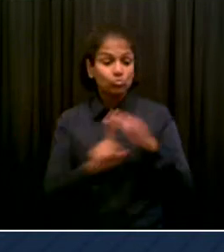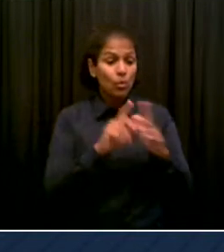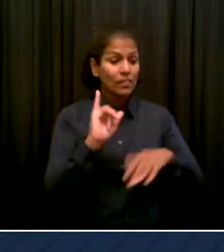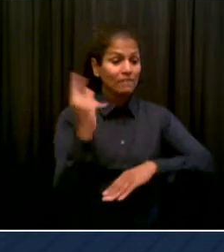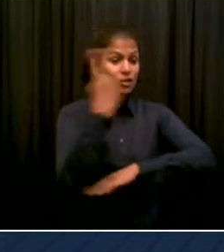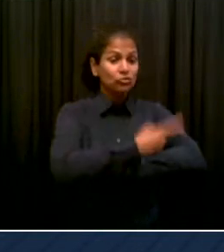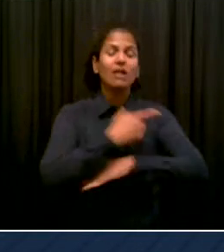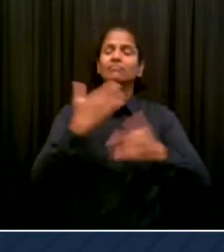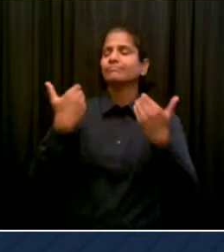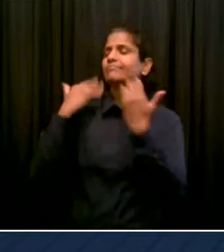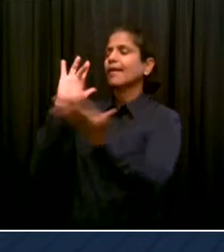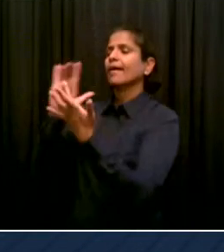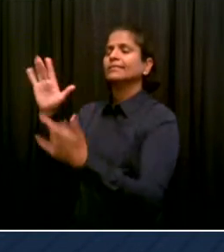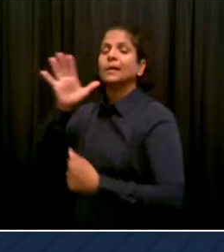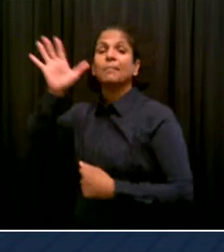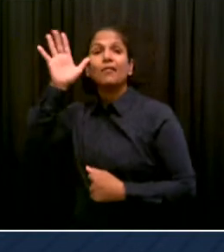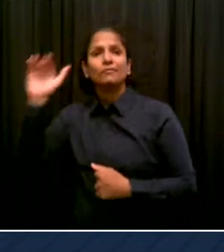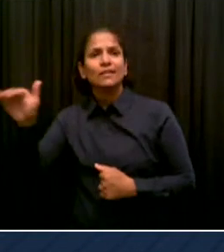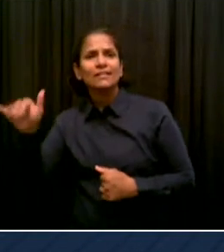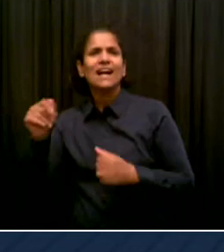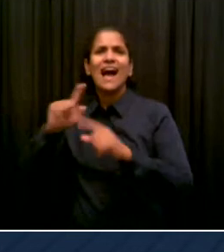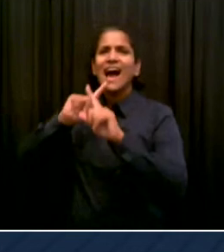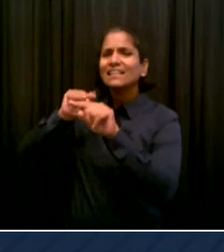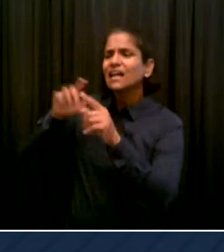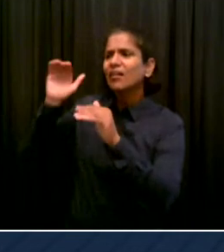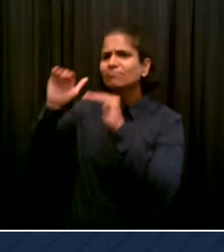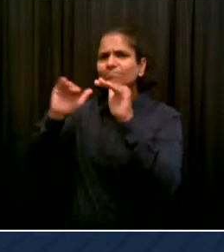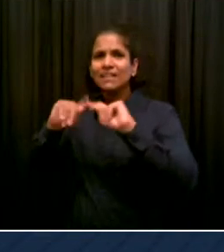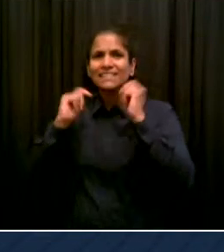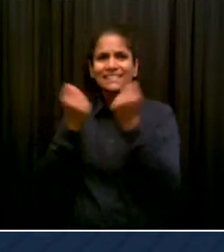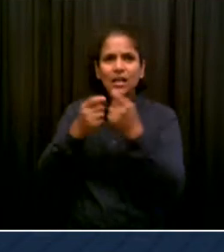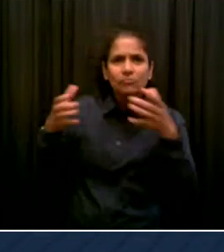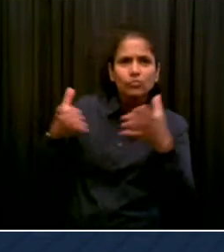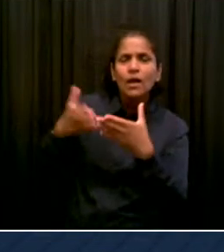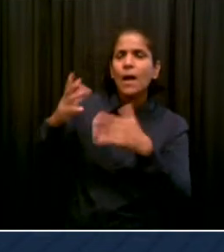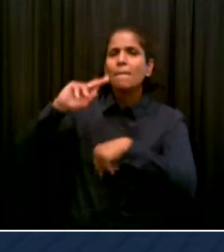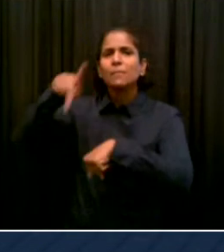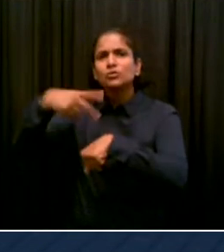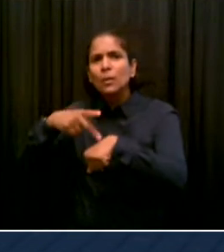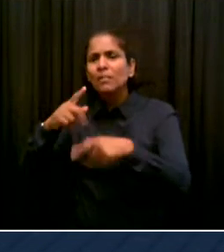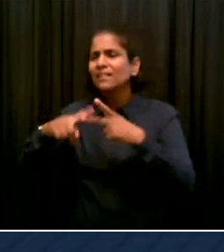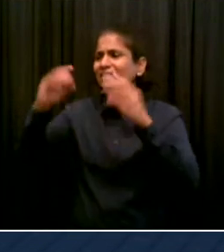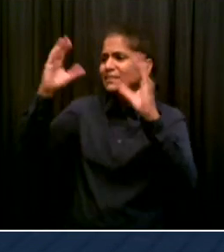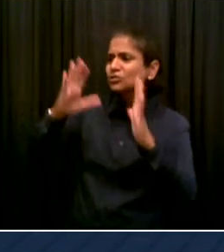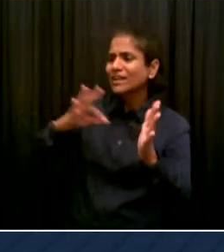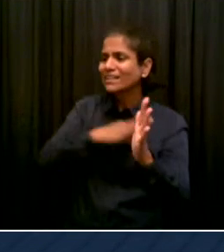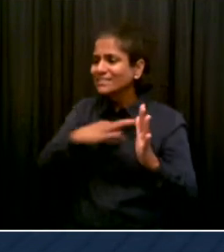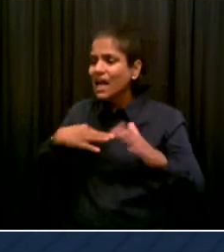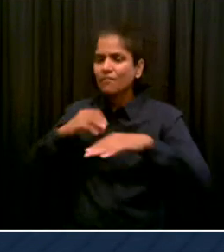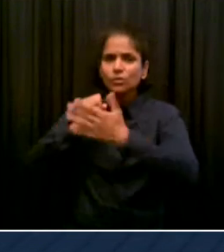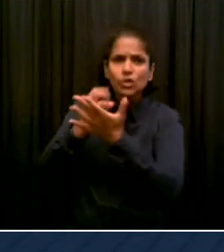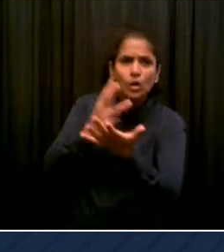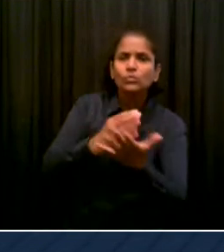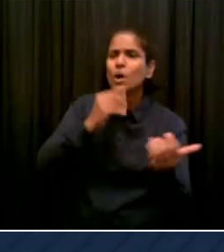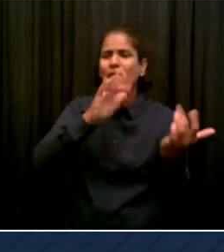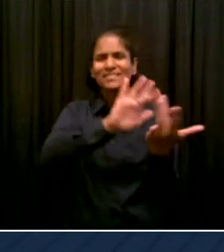HOW TEACHERS WILL BE WORKING